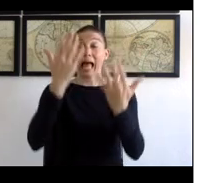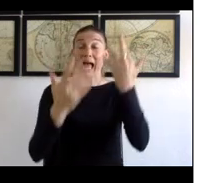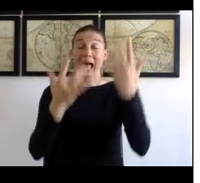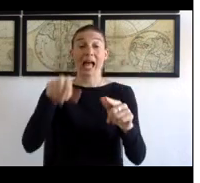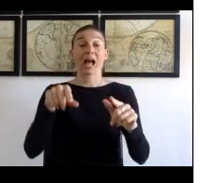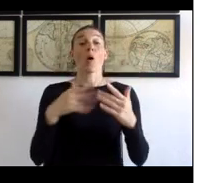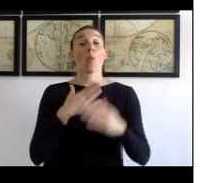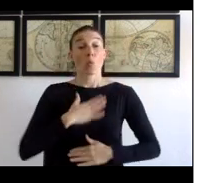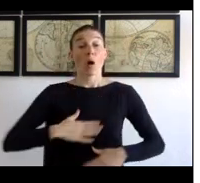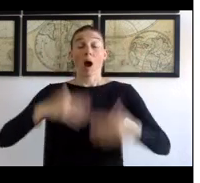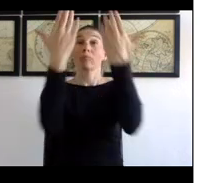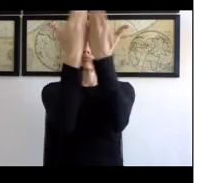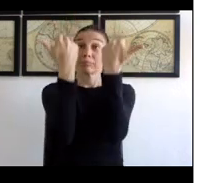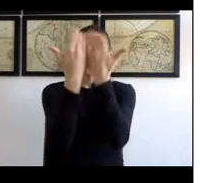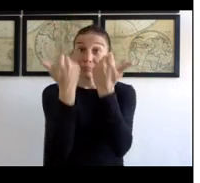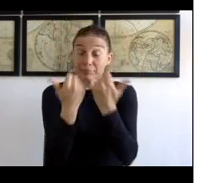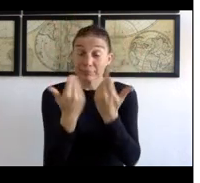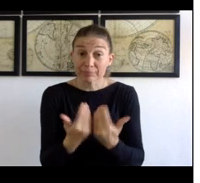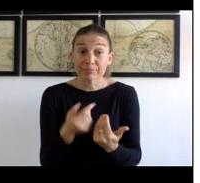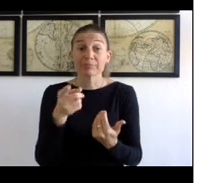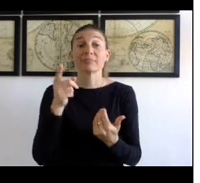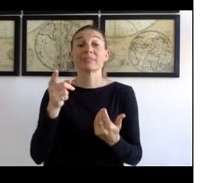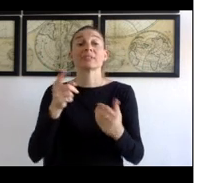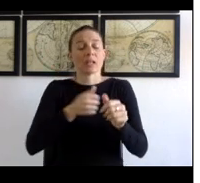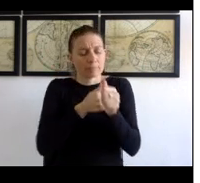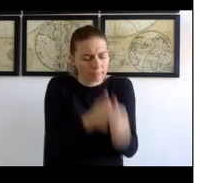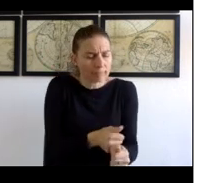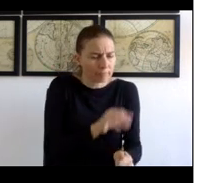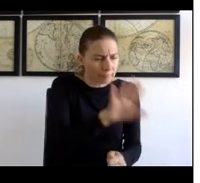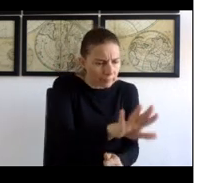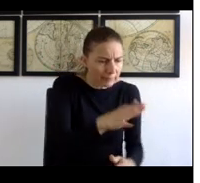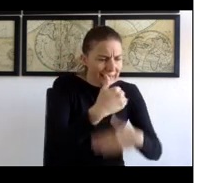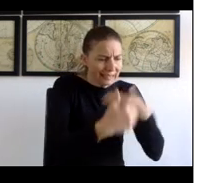for designing policies for disability inclusion,